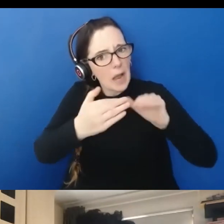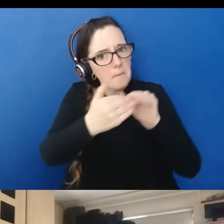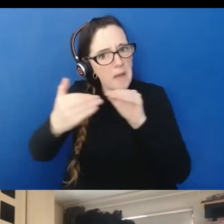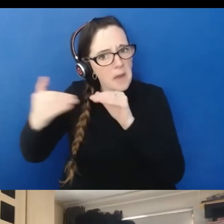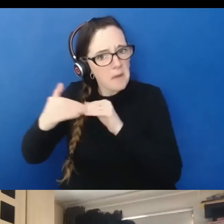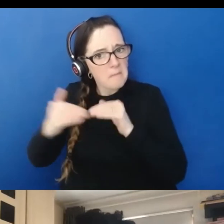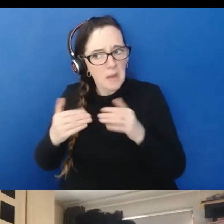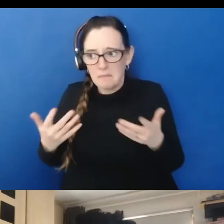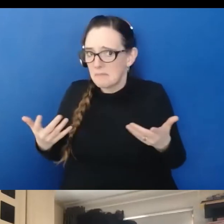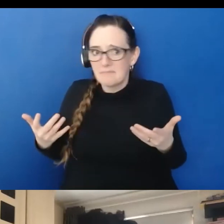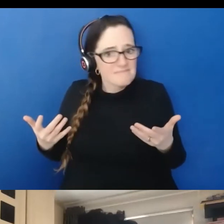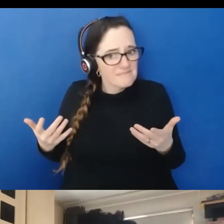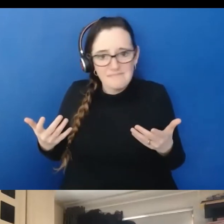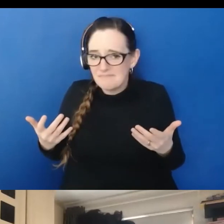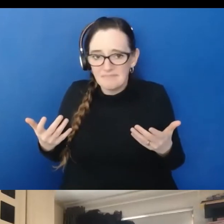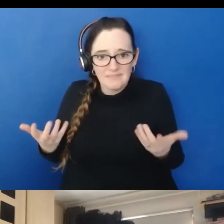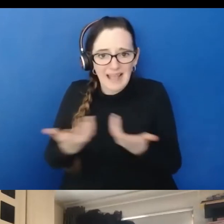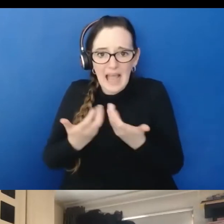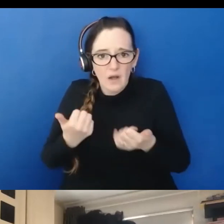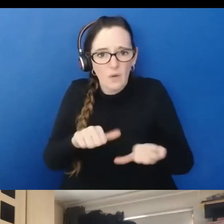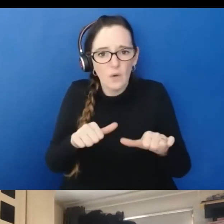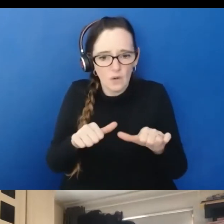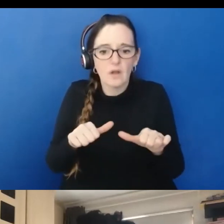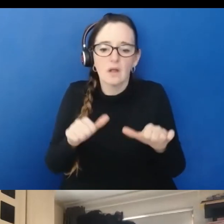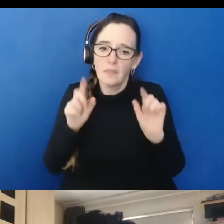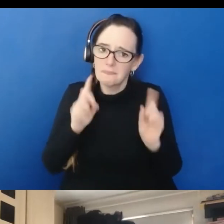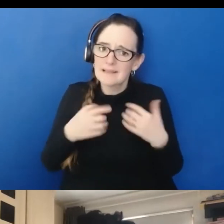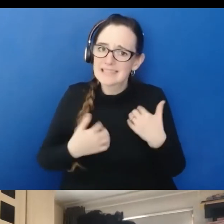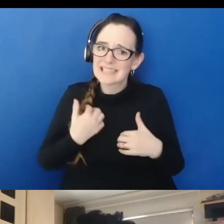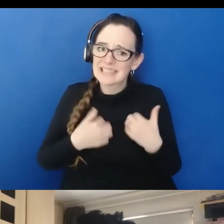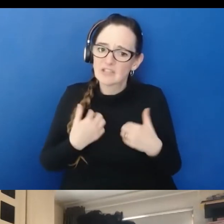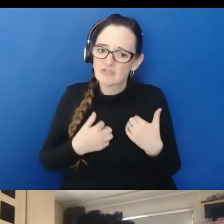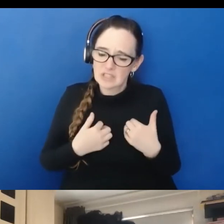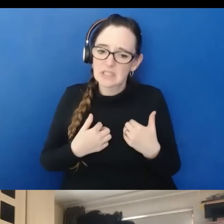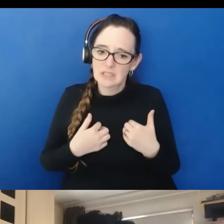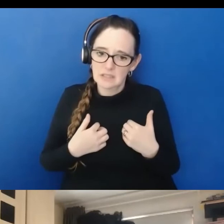Sometimes, and this is something that's interesting and in terms of one of the things you mentioned